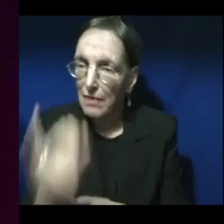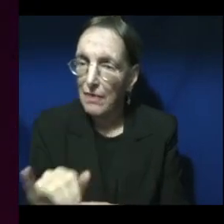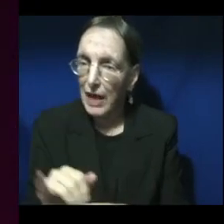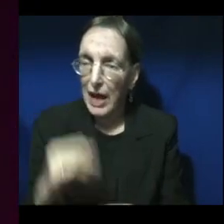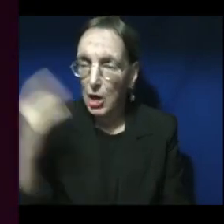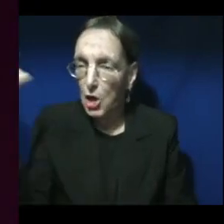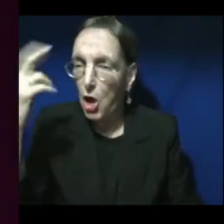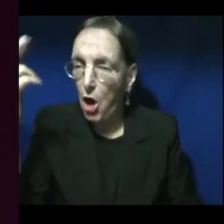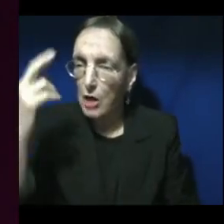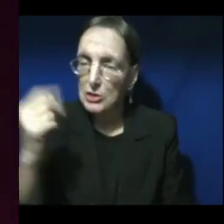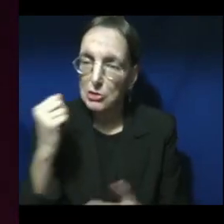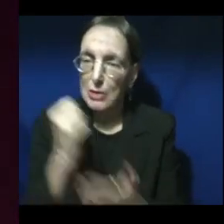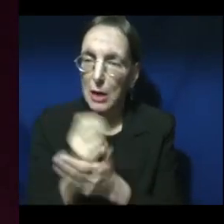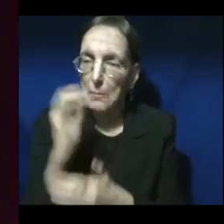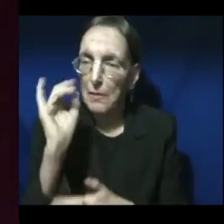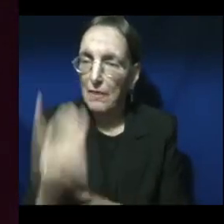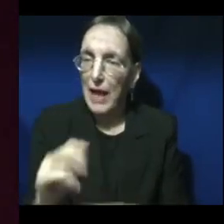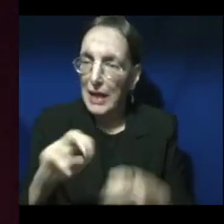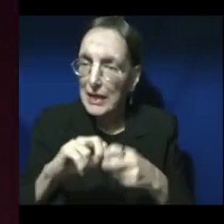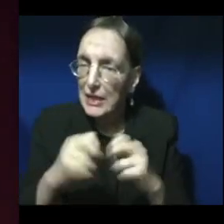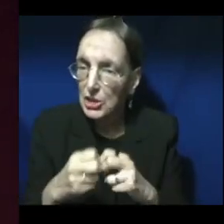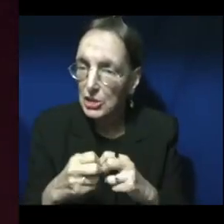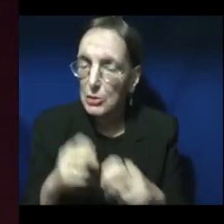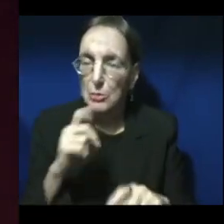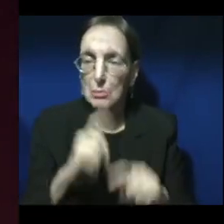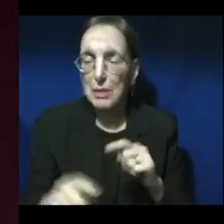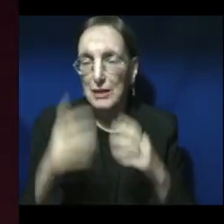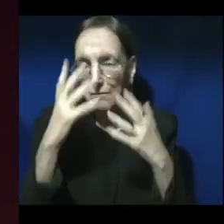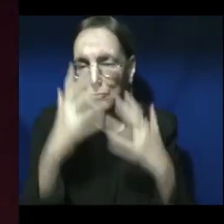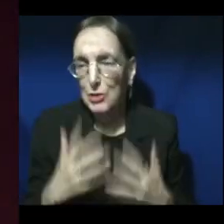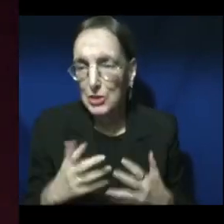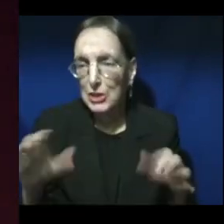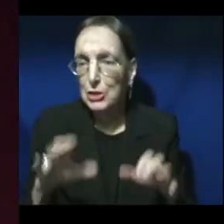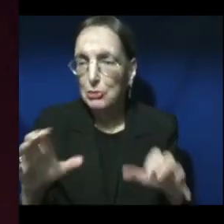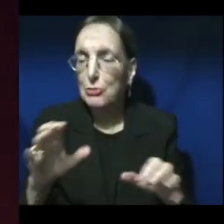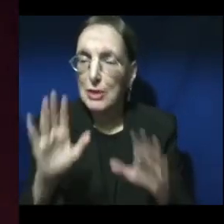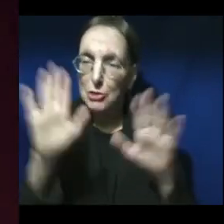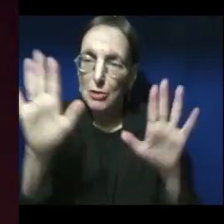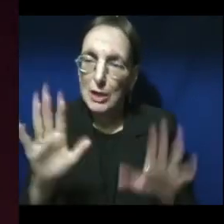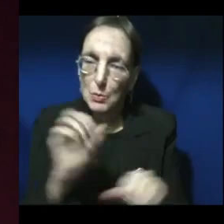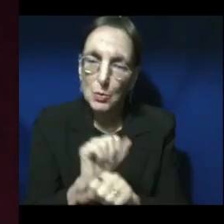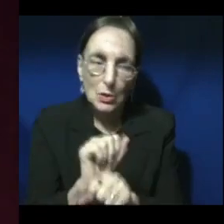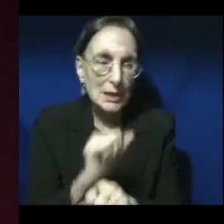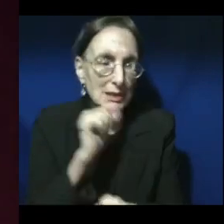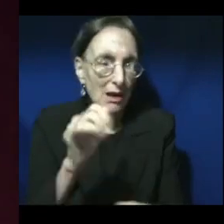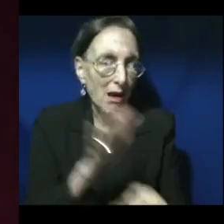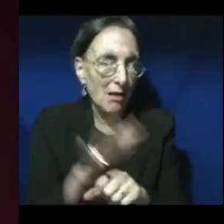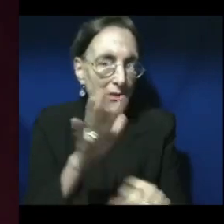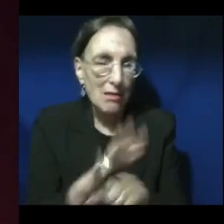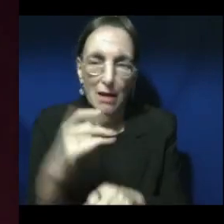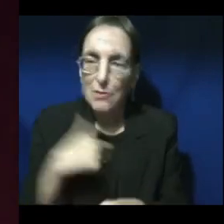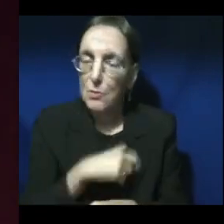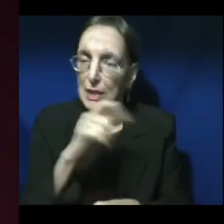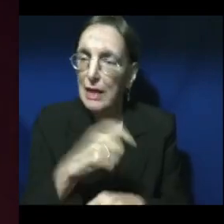But unfortunately, doing great work isn’t enough. We have to increase the impact of the great work